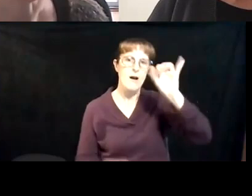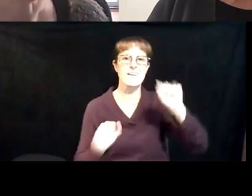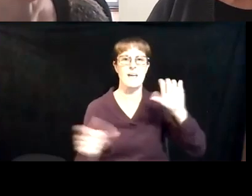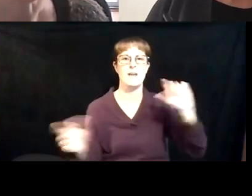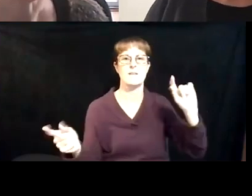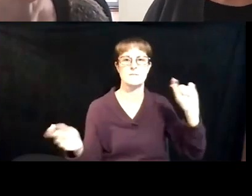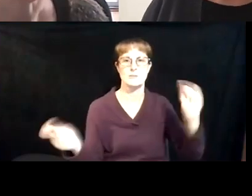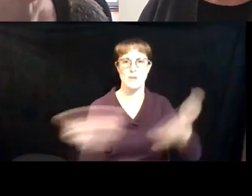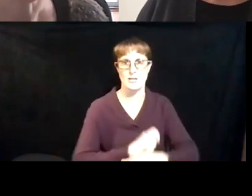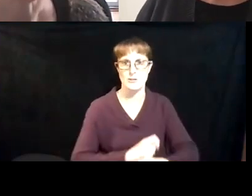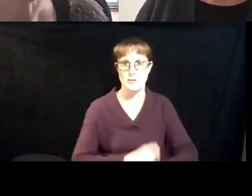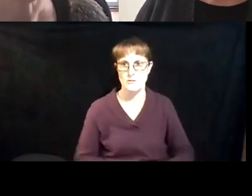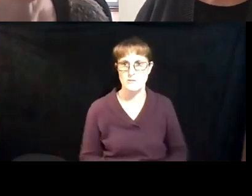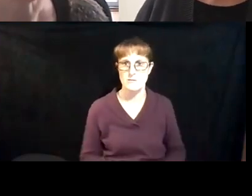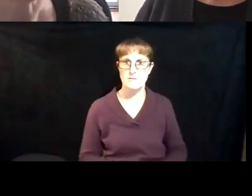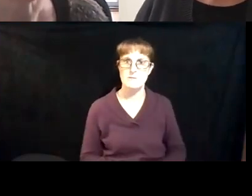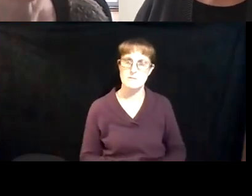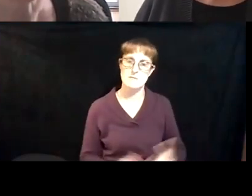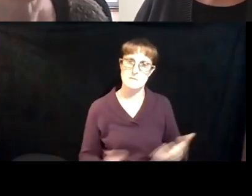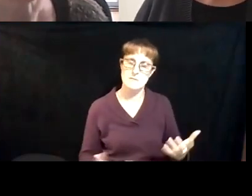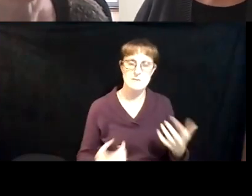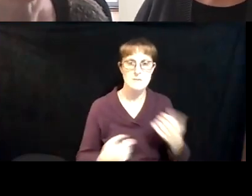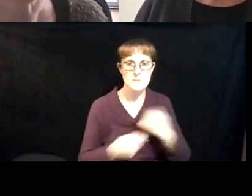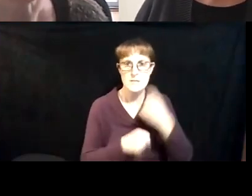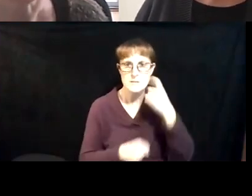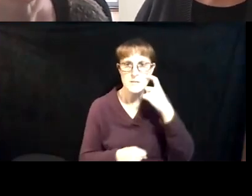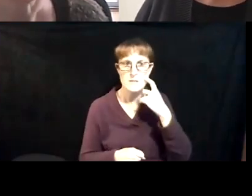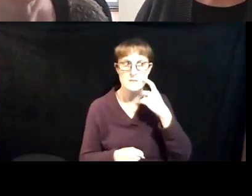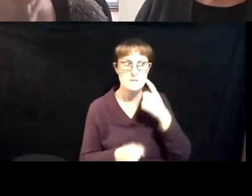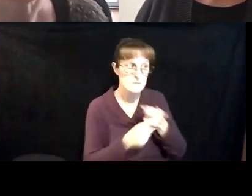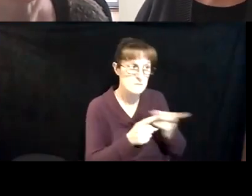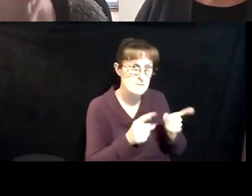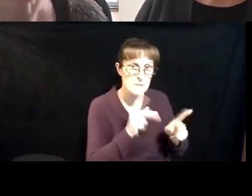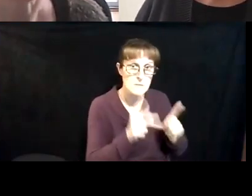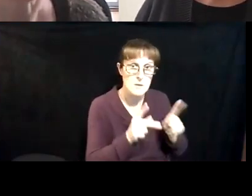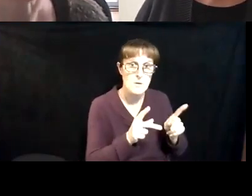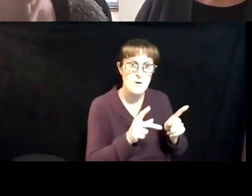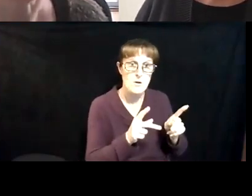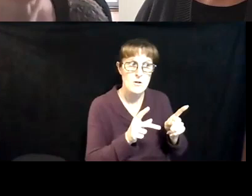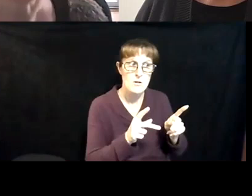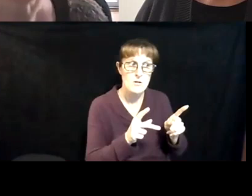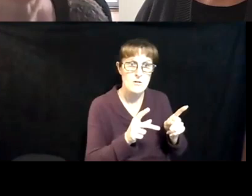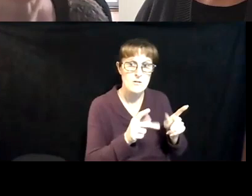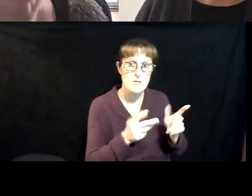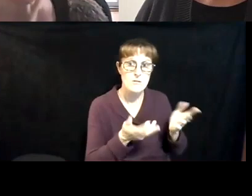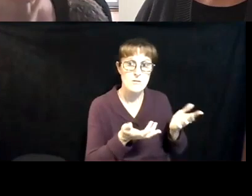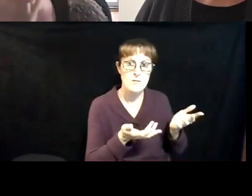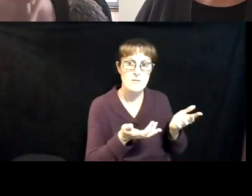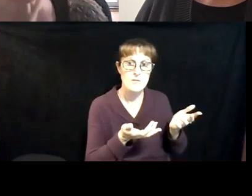make sense to pay attention to the people who are at the center of what you're talking about.